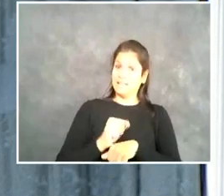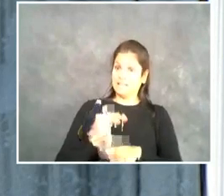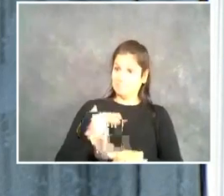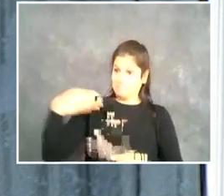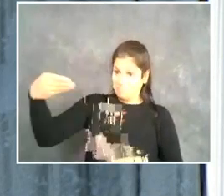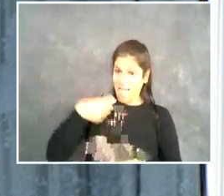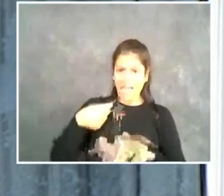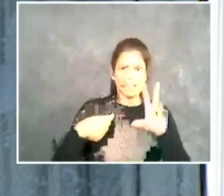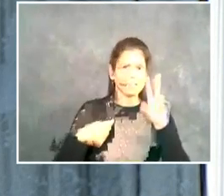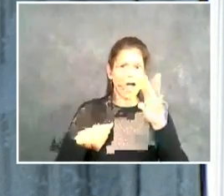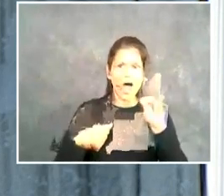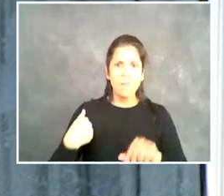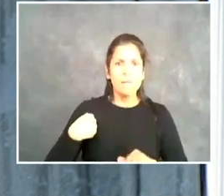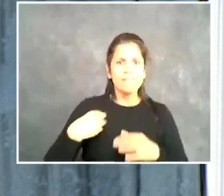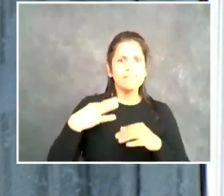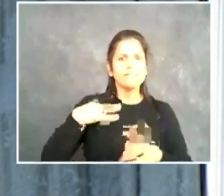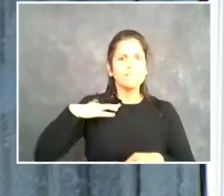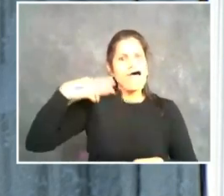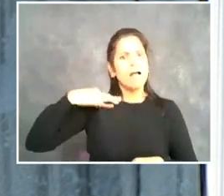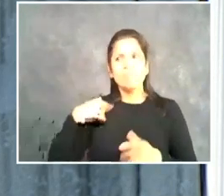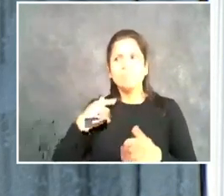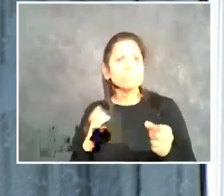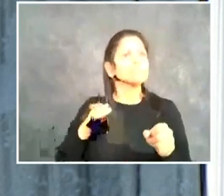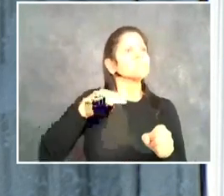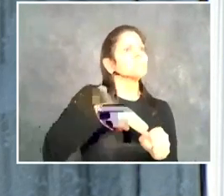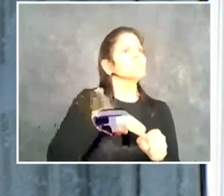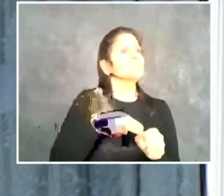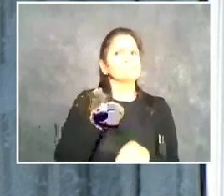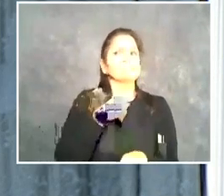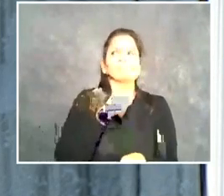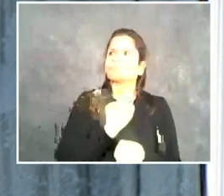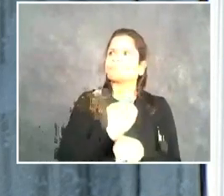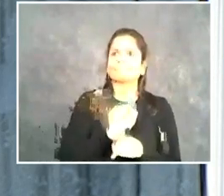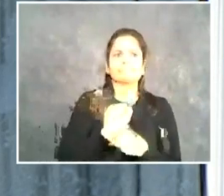HAVE A VERY -- COMMITTED APPROACH TO THIS WORK.